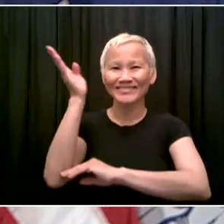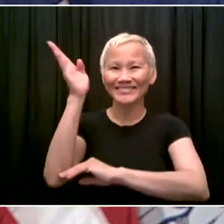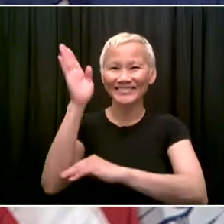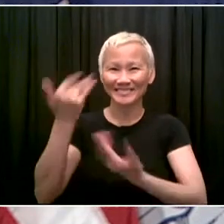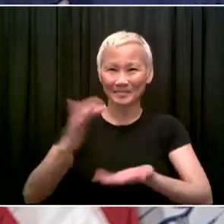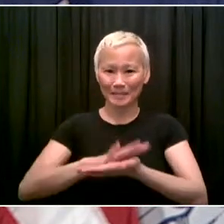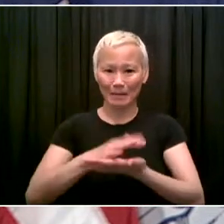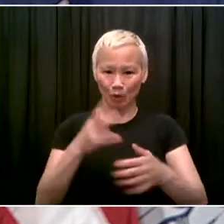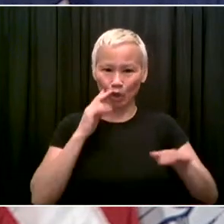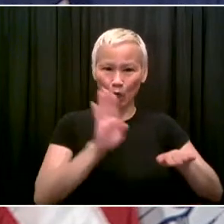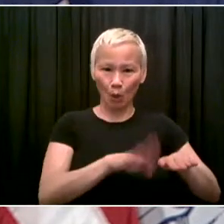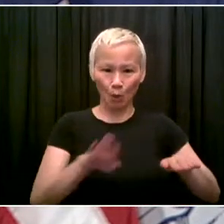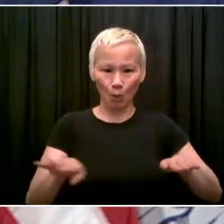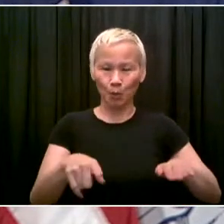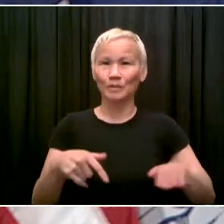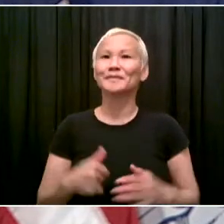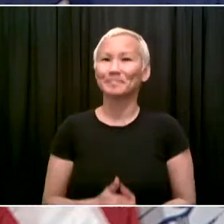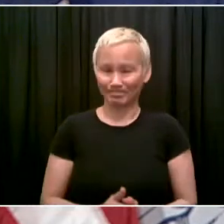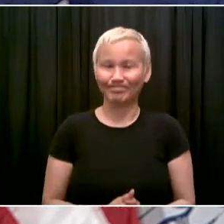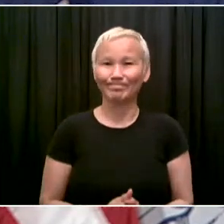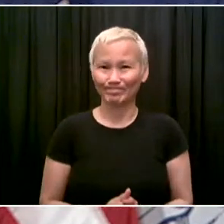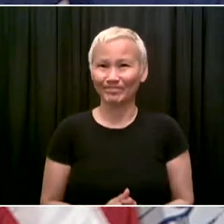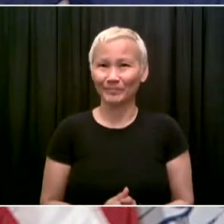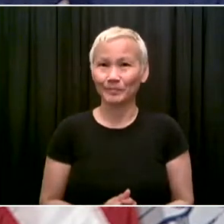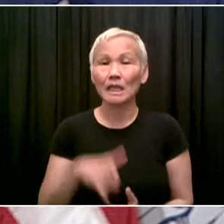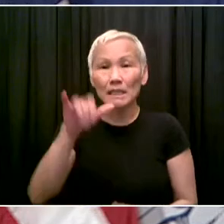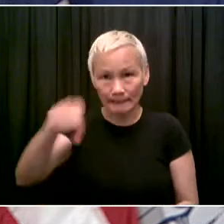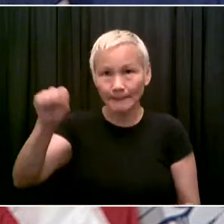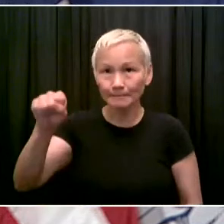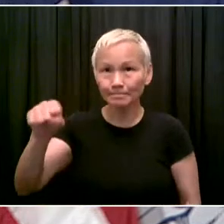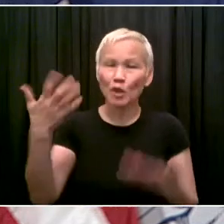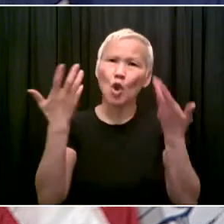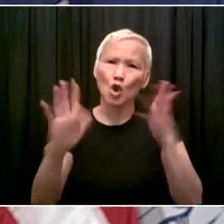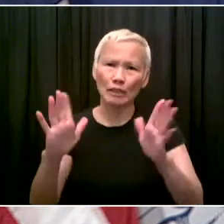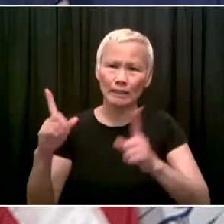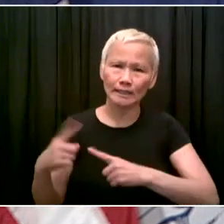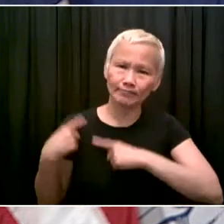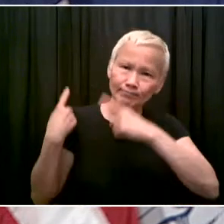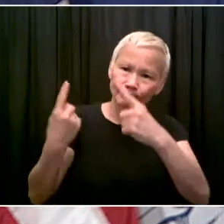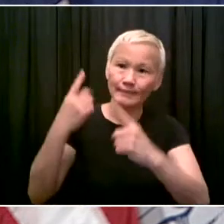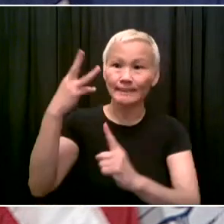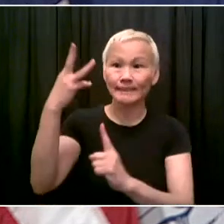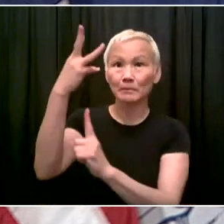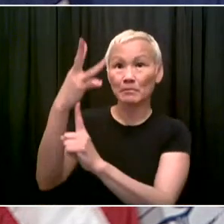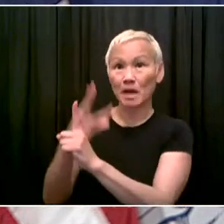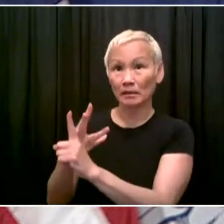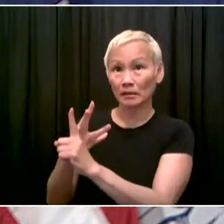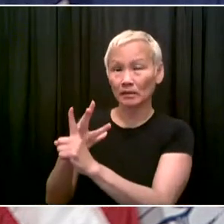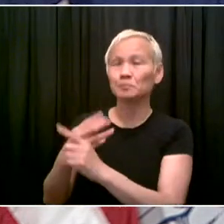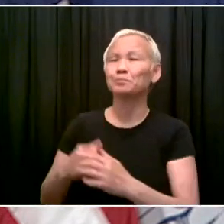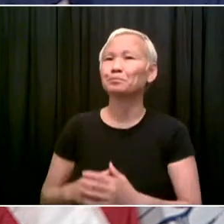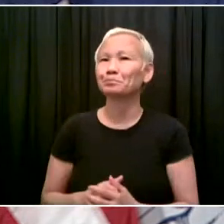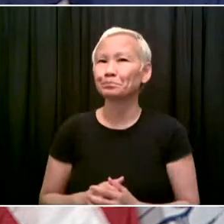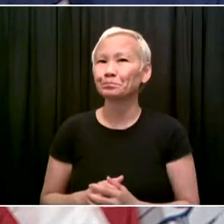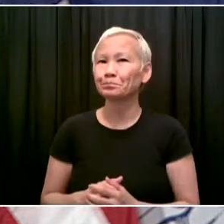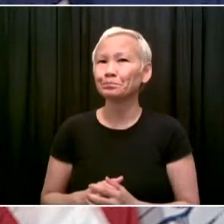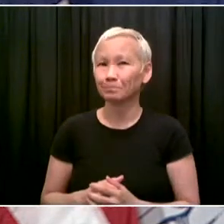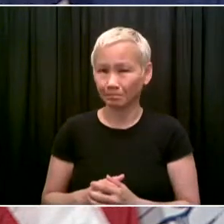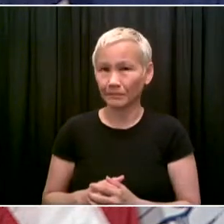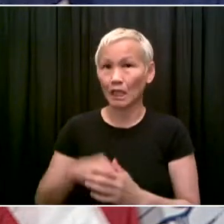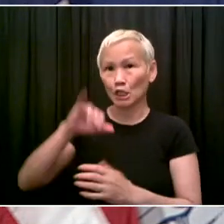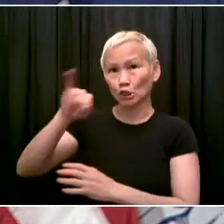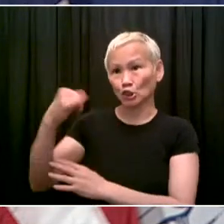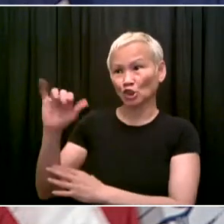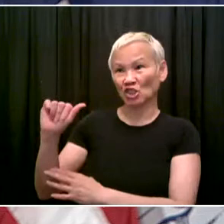DERMOT SHEA.